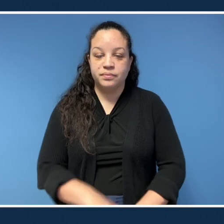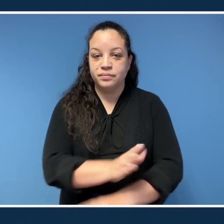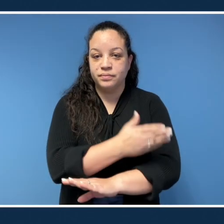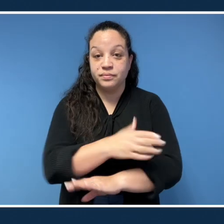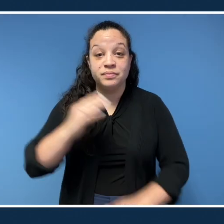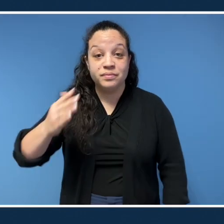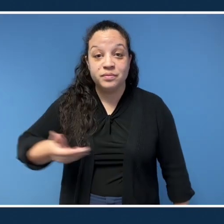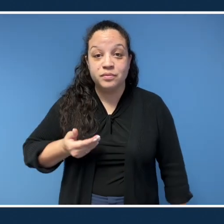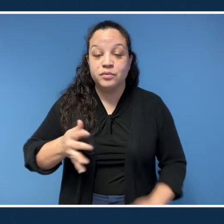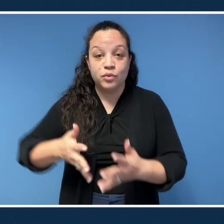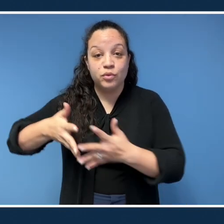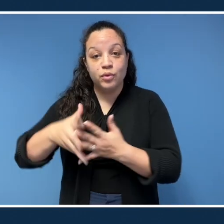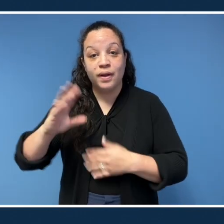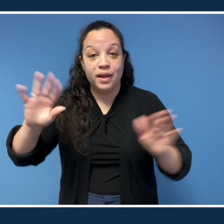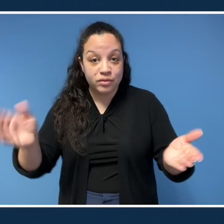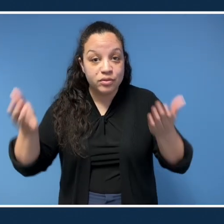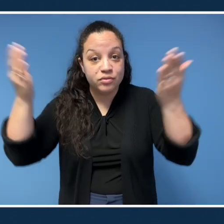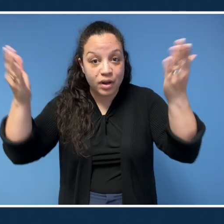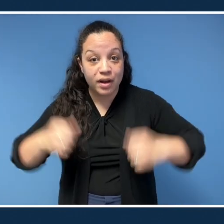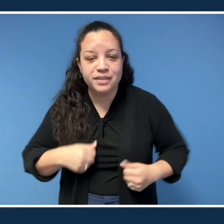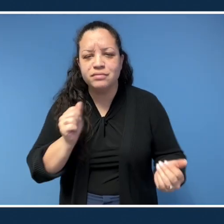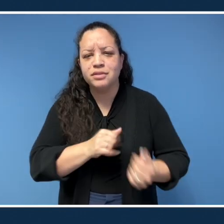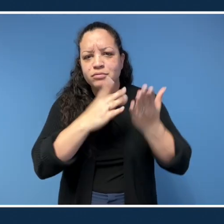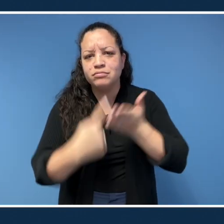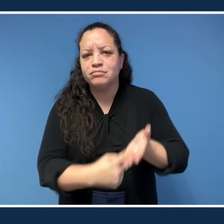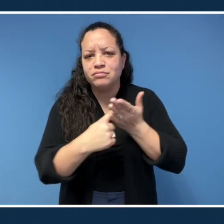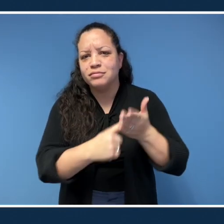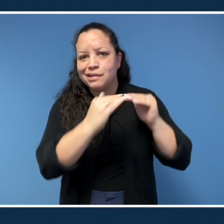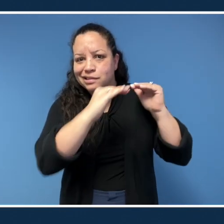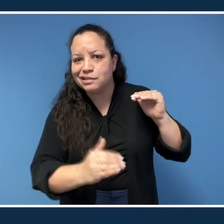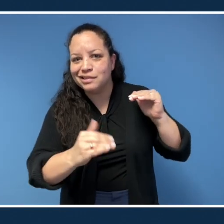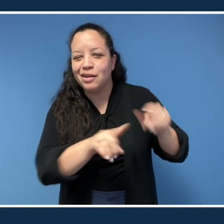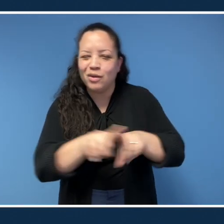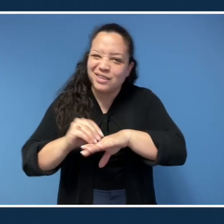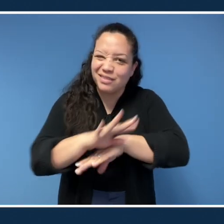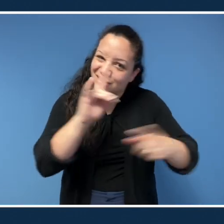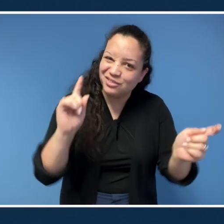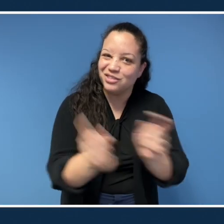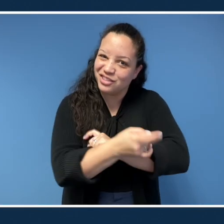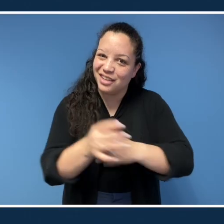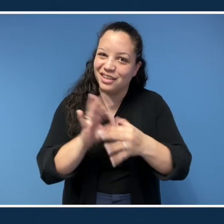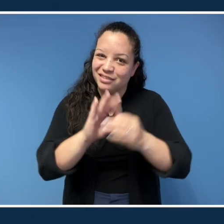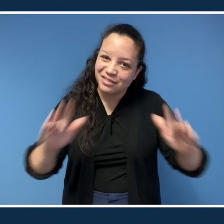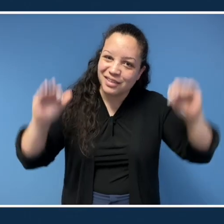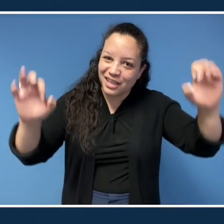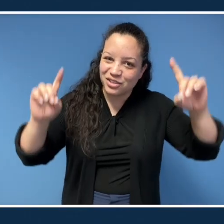Welcome to Rooted and Rising, addressing inequities and transforming higher Ed, bold conversations for change. In this podcast,